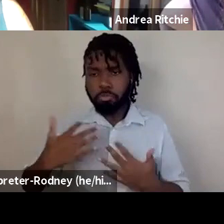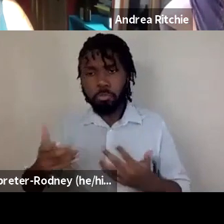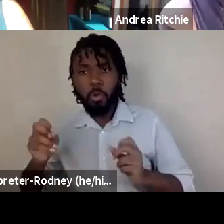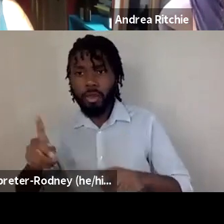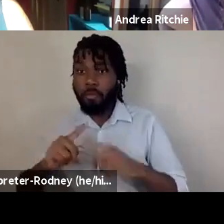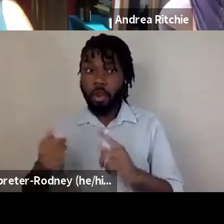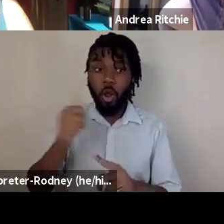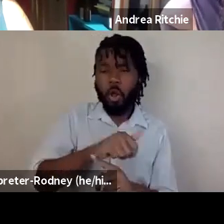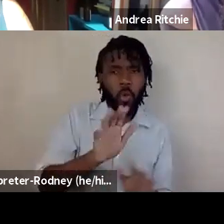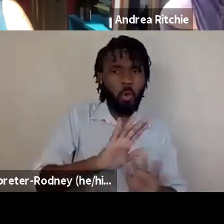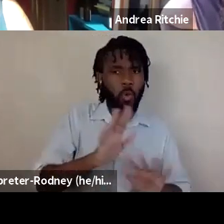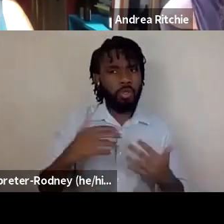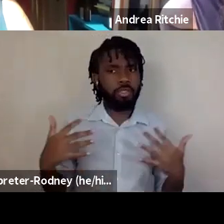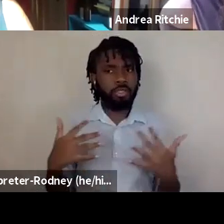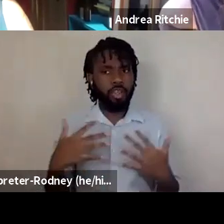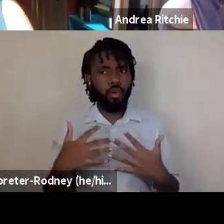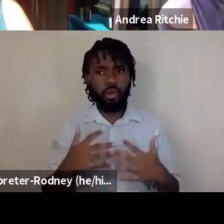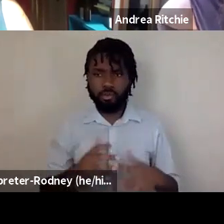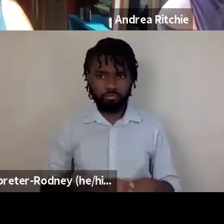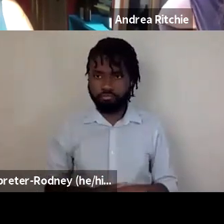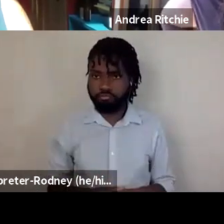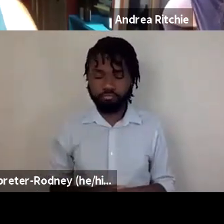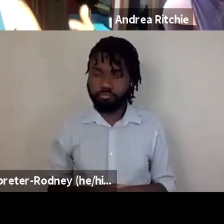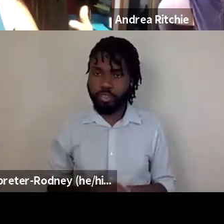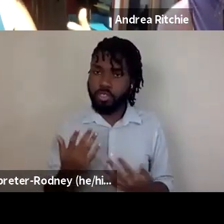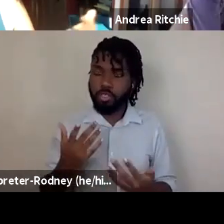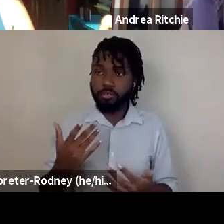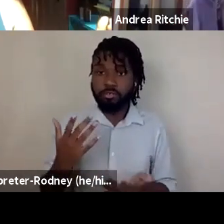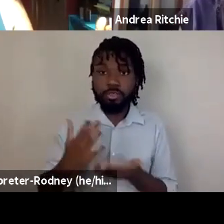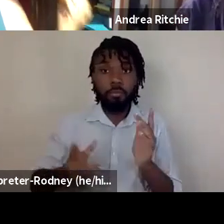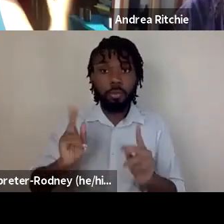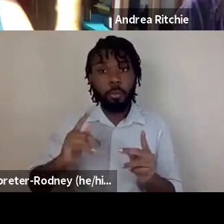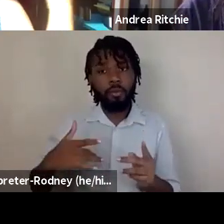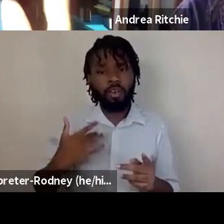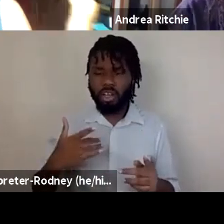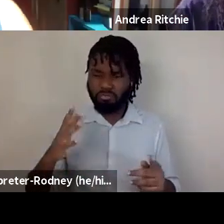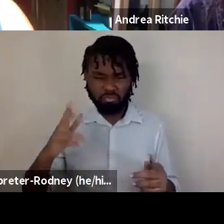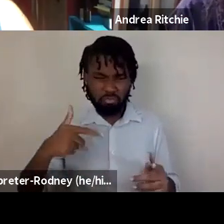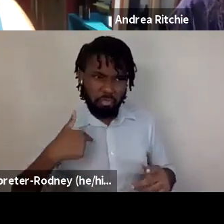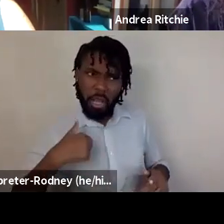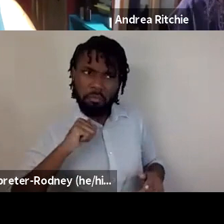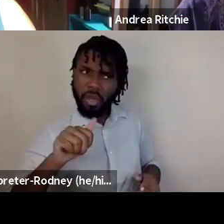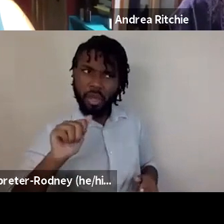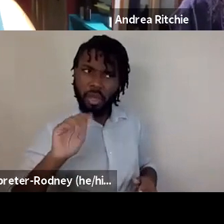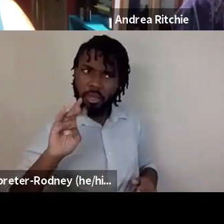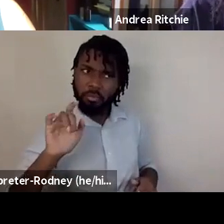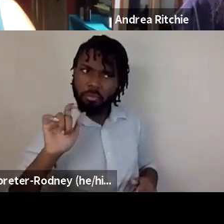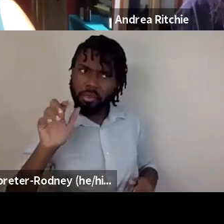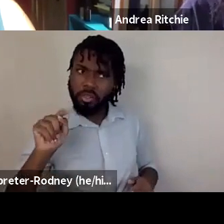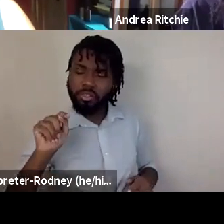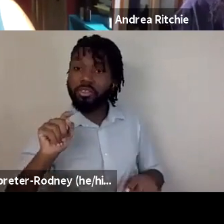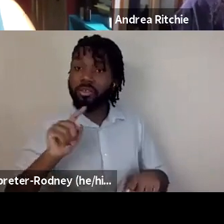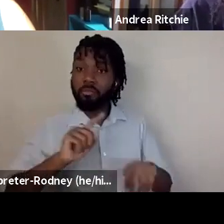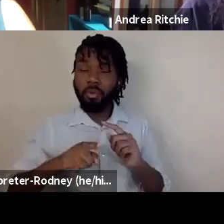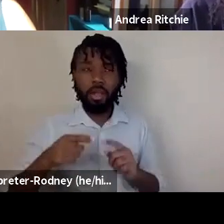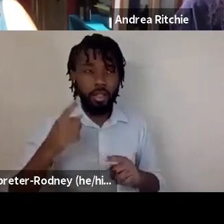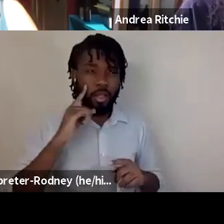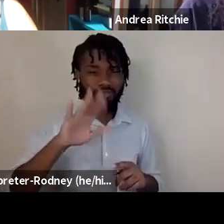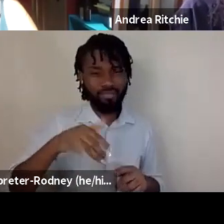It's very easy, I think, for a lot of people to be like, well, I'm not ableist, but then to be like, oh, but I still hear the word psychosis,